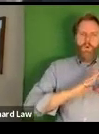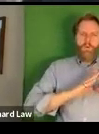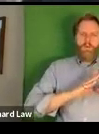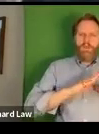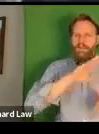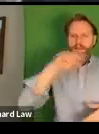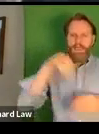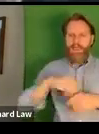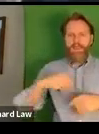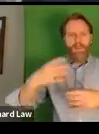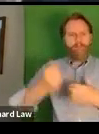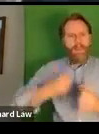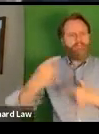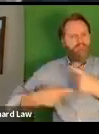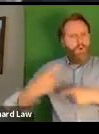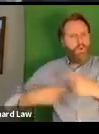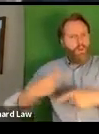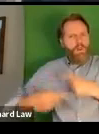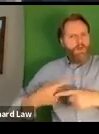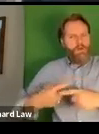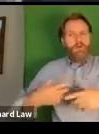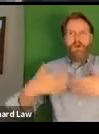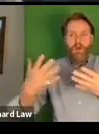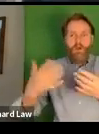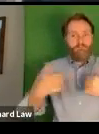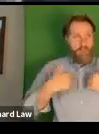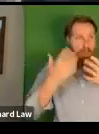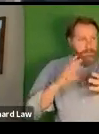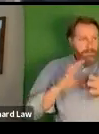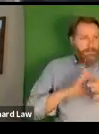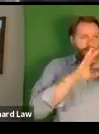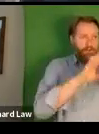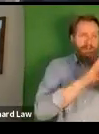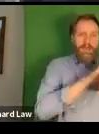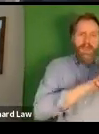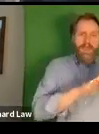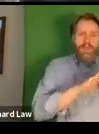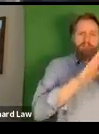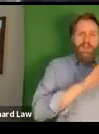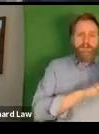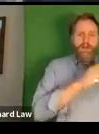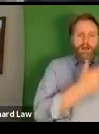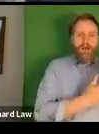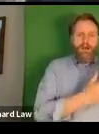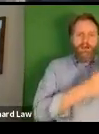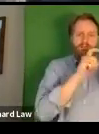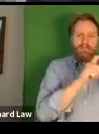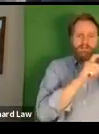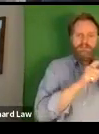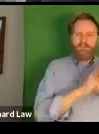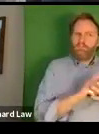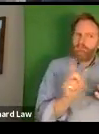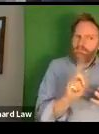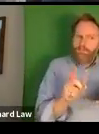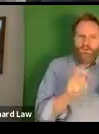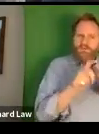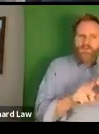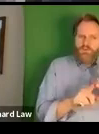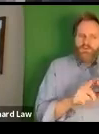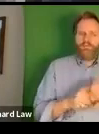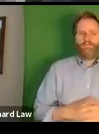to contact the HMRC to set this up? I think we're taking some we're looking